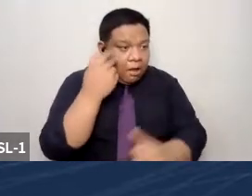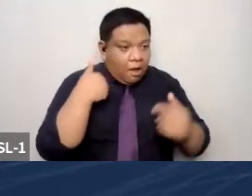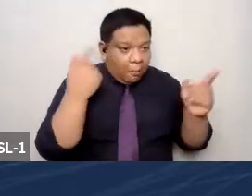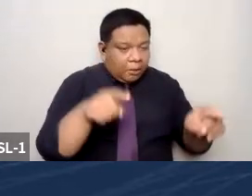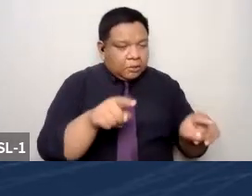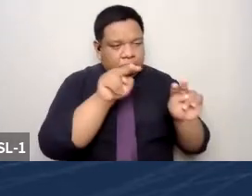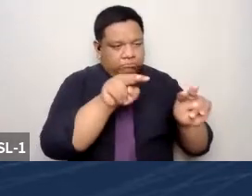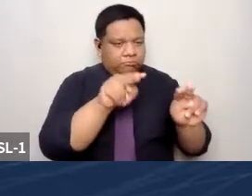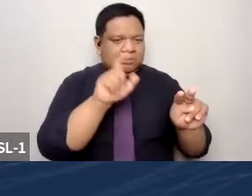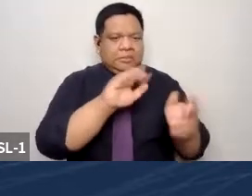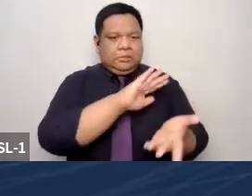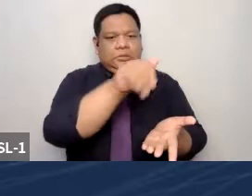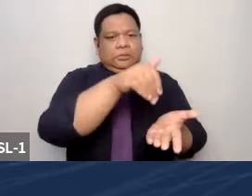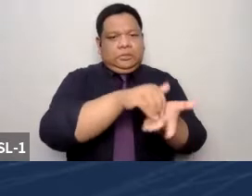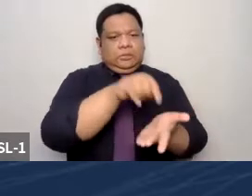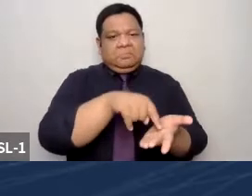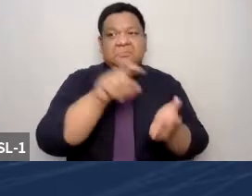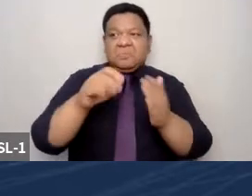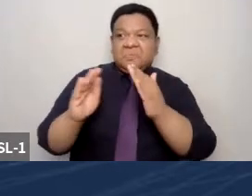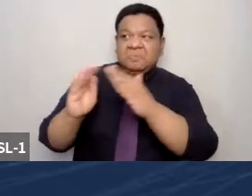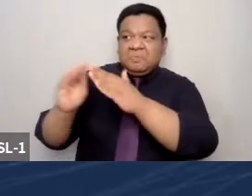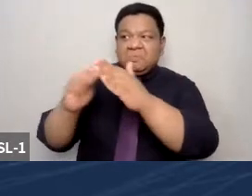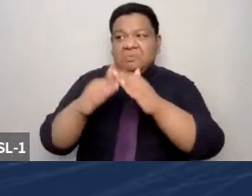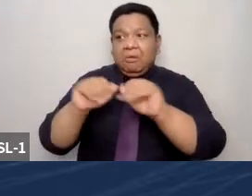It cannot be done in houses because you cannot leave the patient.